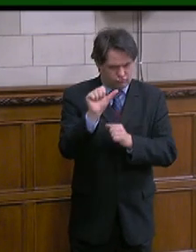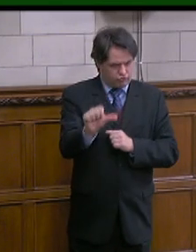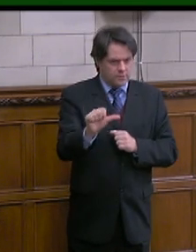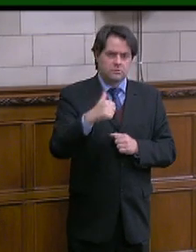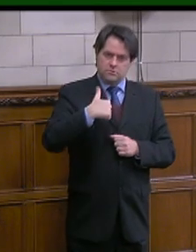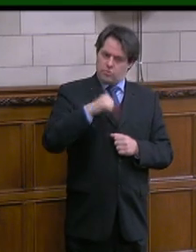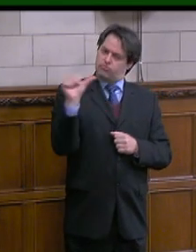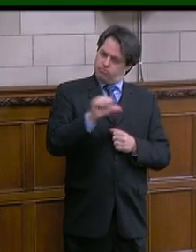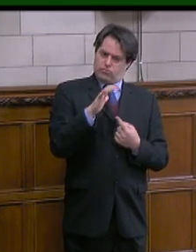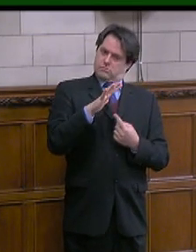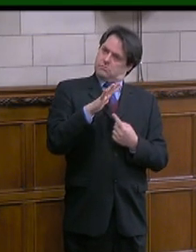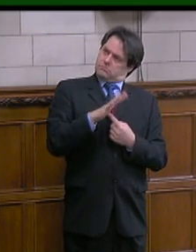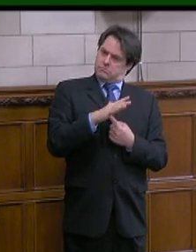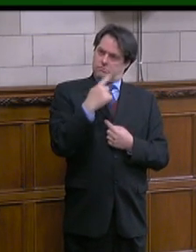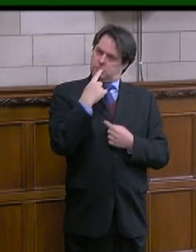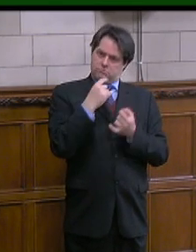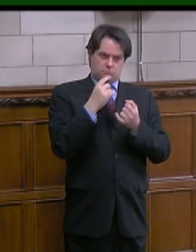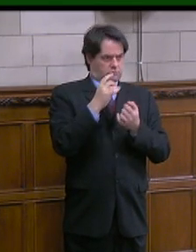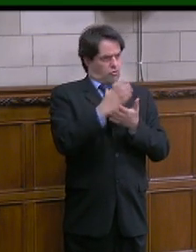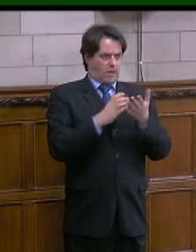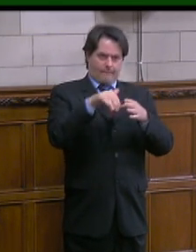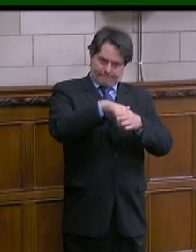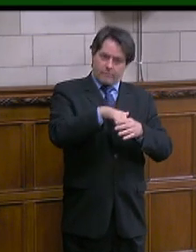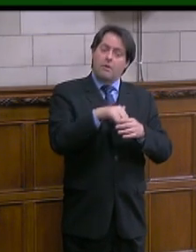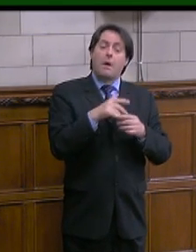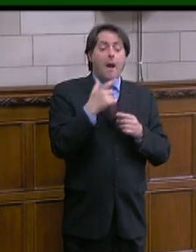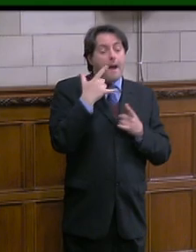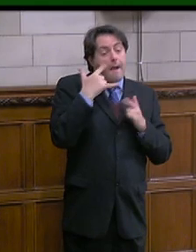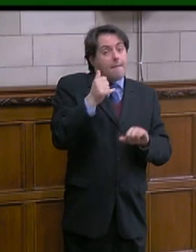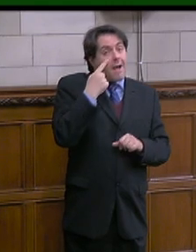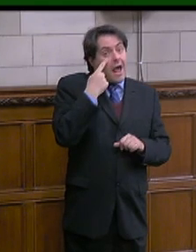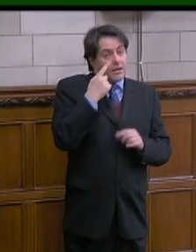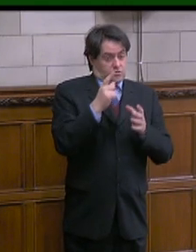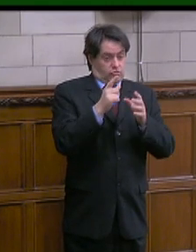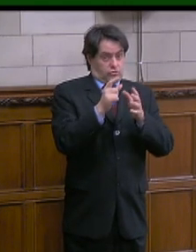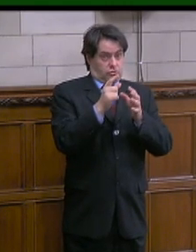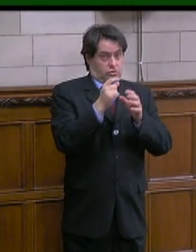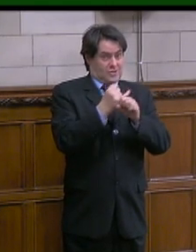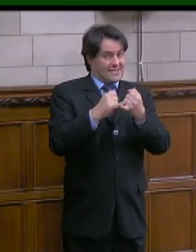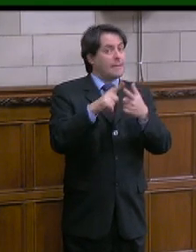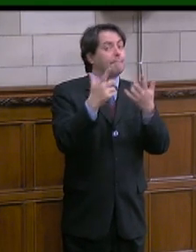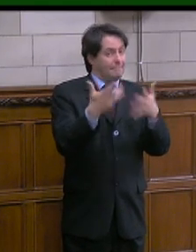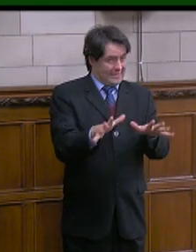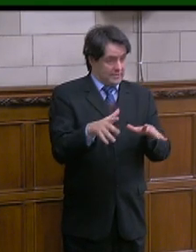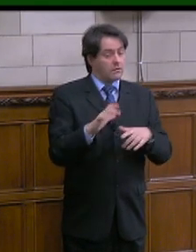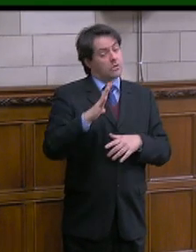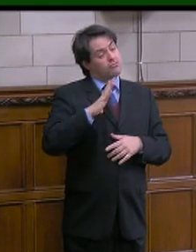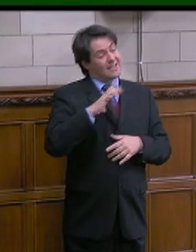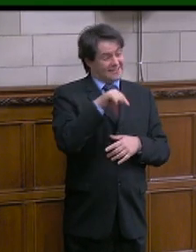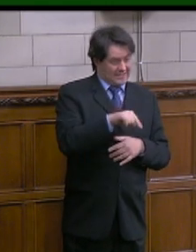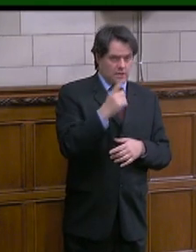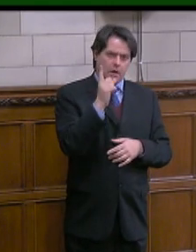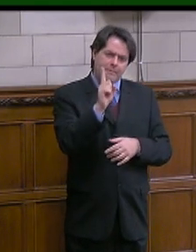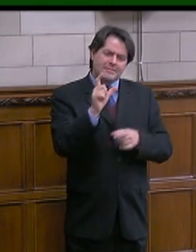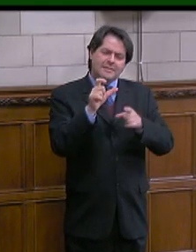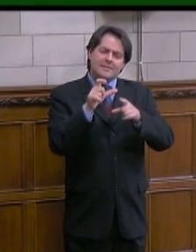A pilot GCSE has been trialled and is ready to go, but the DFE is refusing to give it